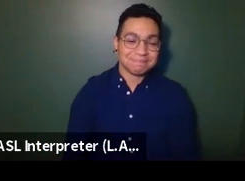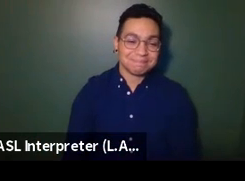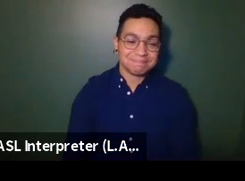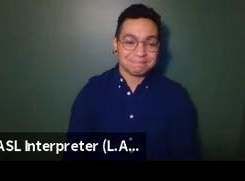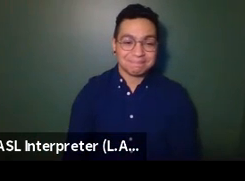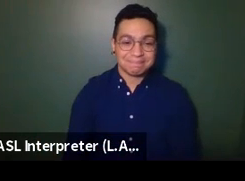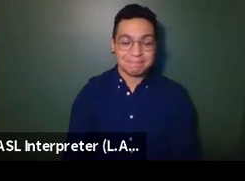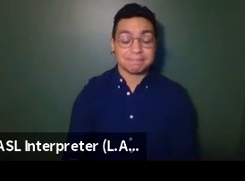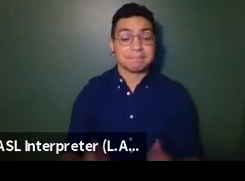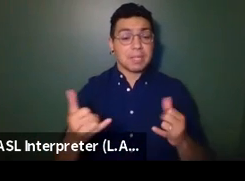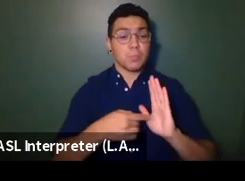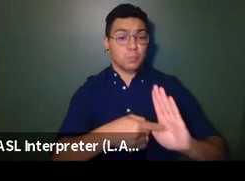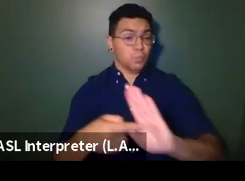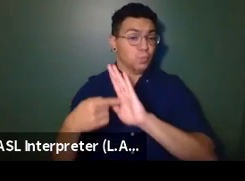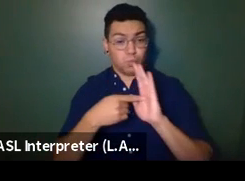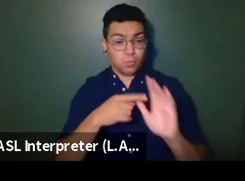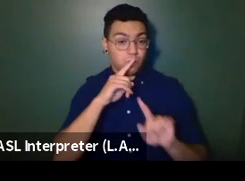Andrew Hickman: Now I'm going to share the results with you so you can see.